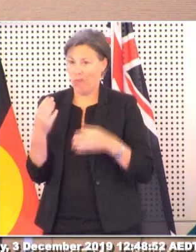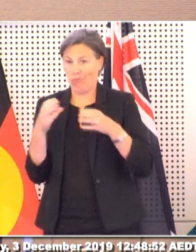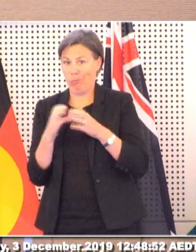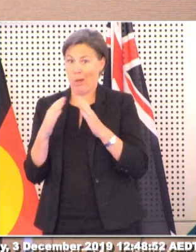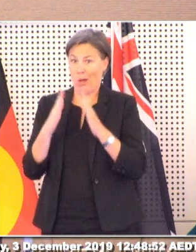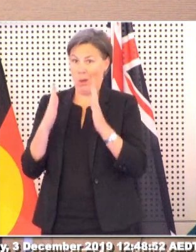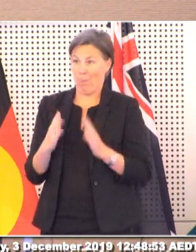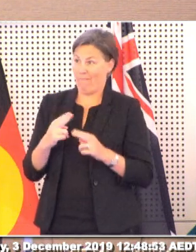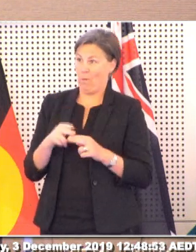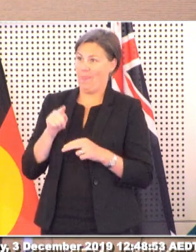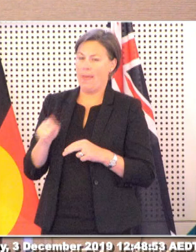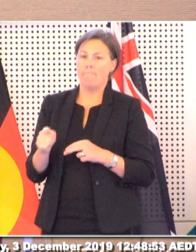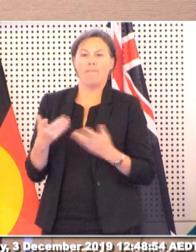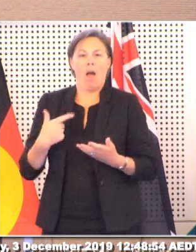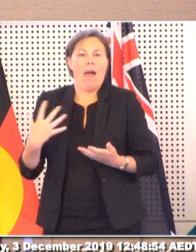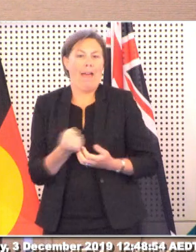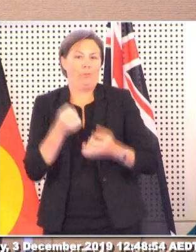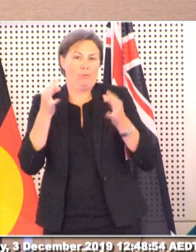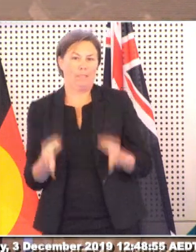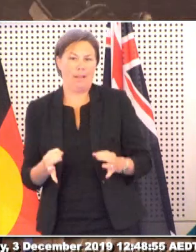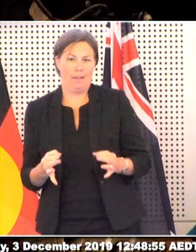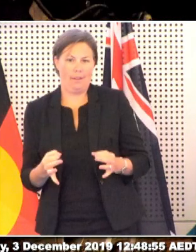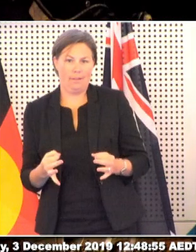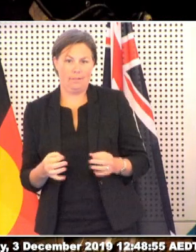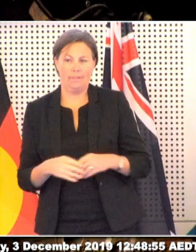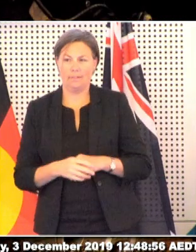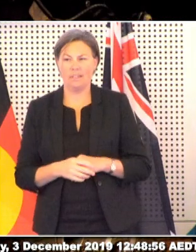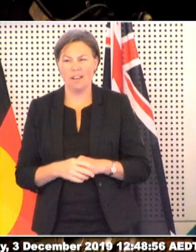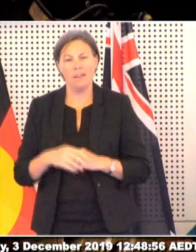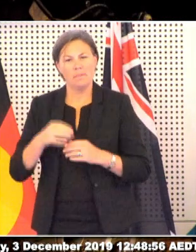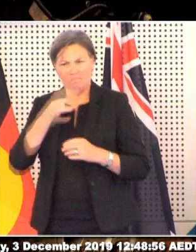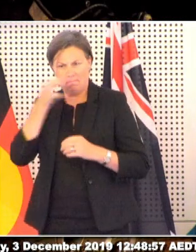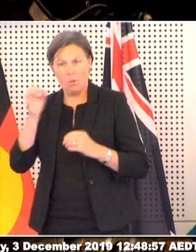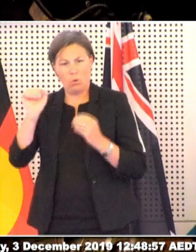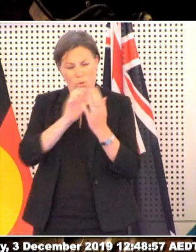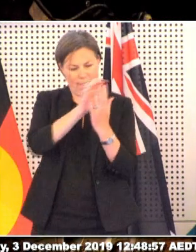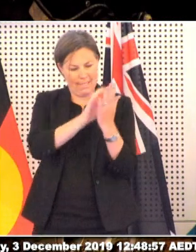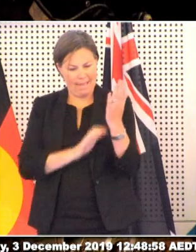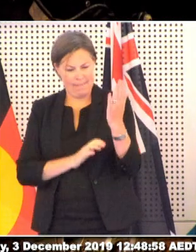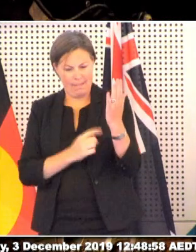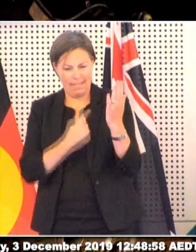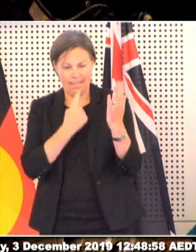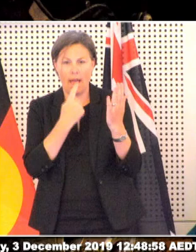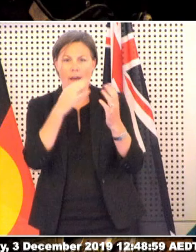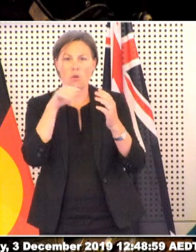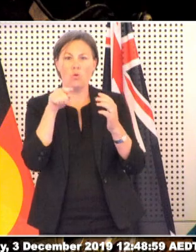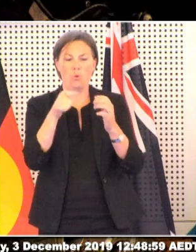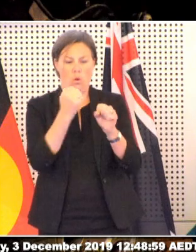Right. And in your statement you refer to a document described as a guide about decision-making for accommodation.